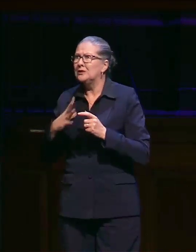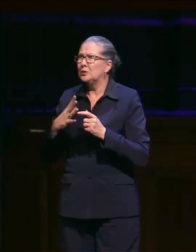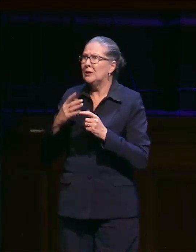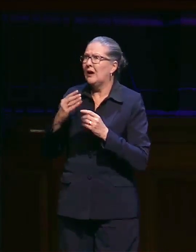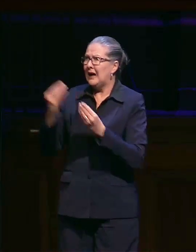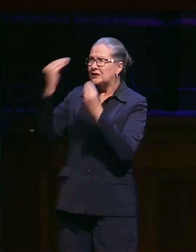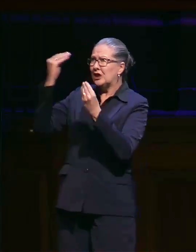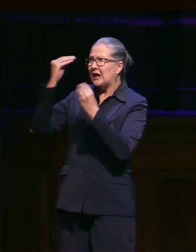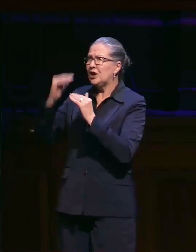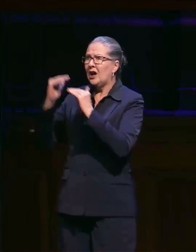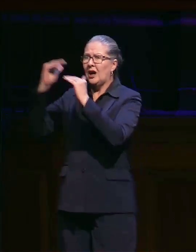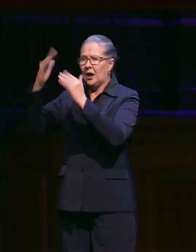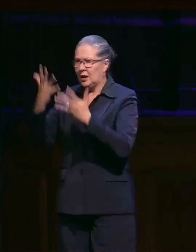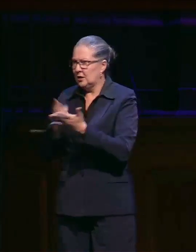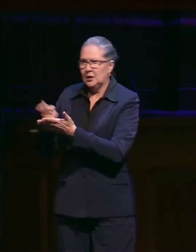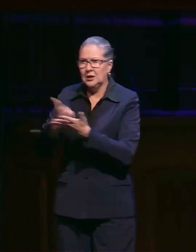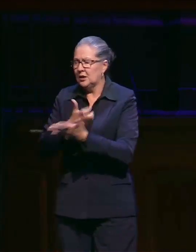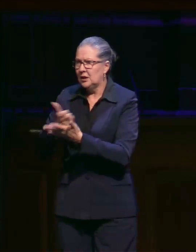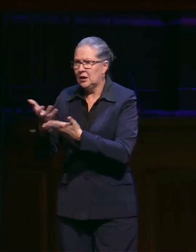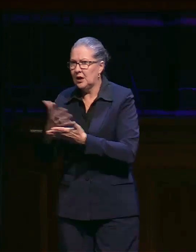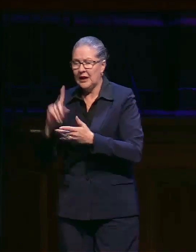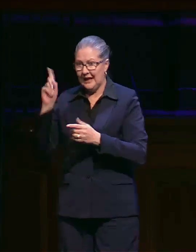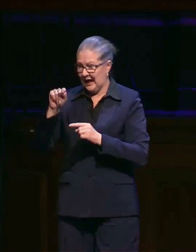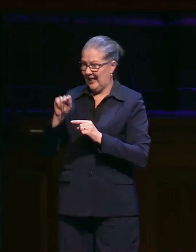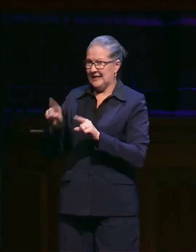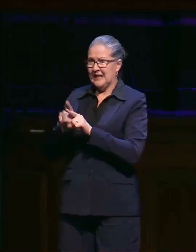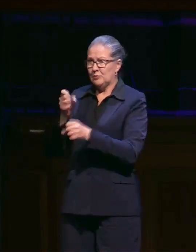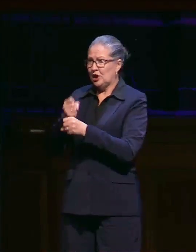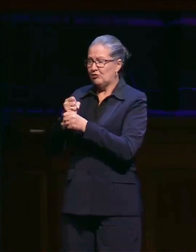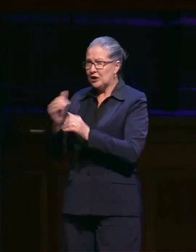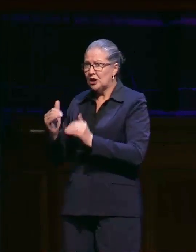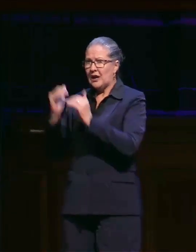same generation is now facing the prospect of new challenges climate